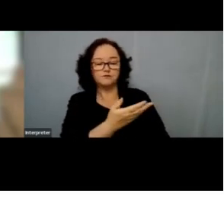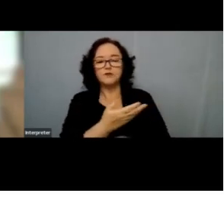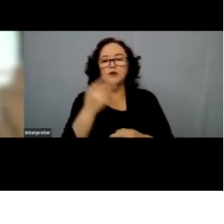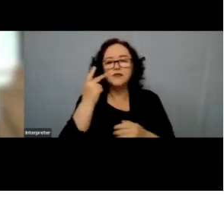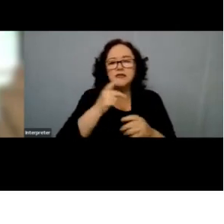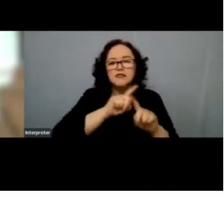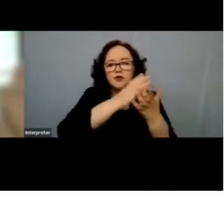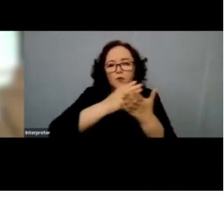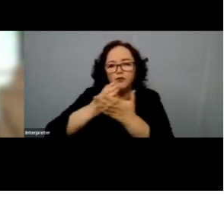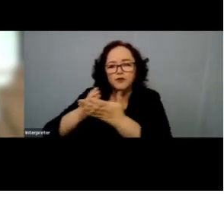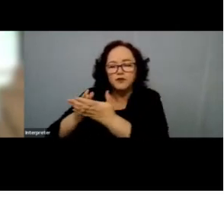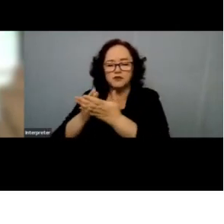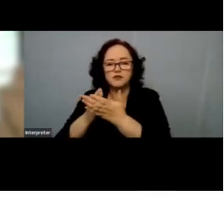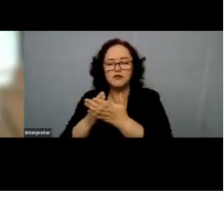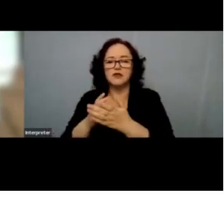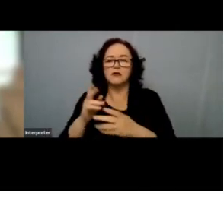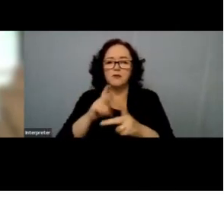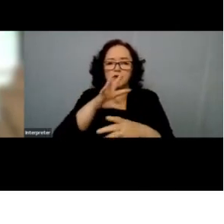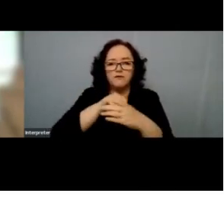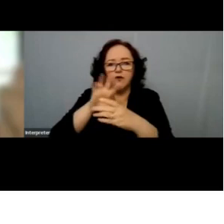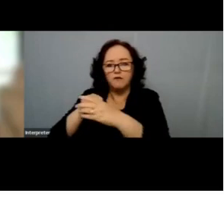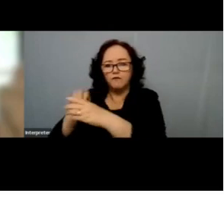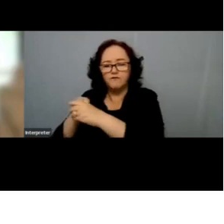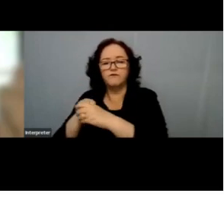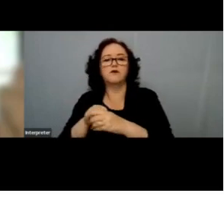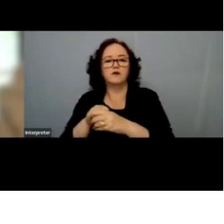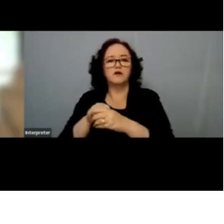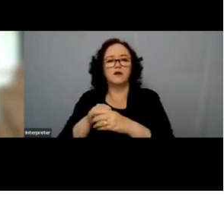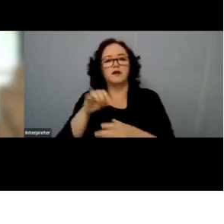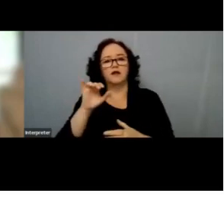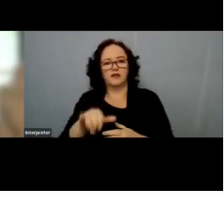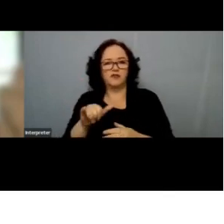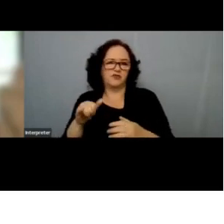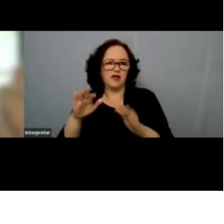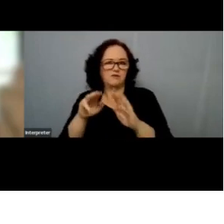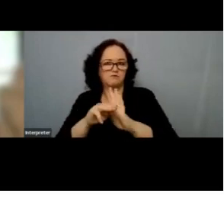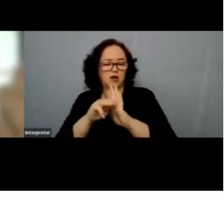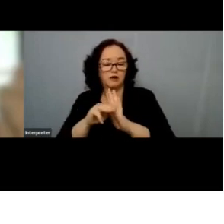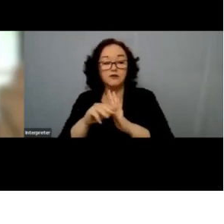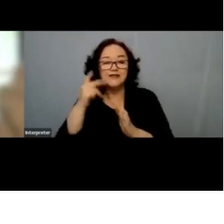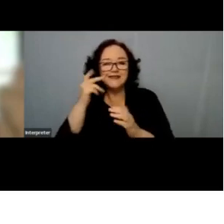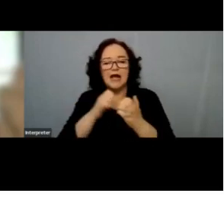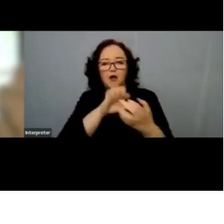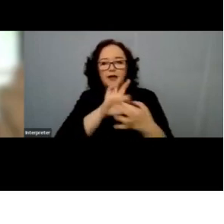and the players within the child welfare system in a way to think about how they're interconnected, and how to begin